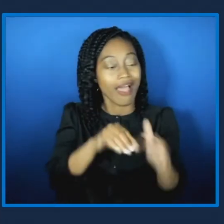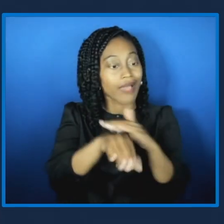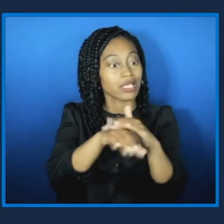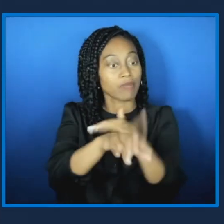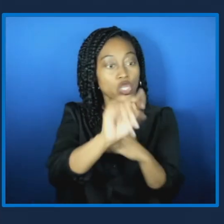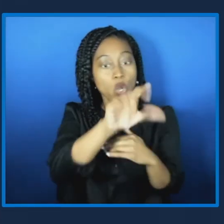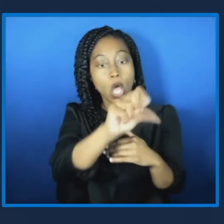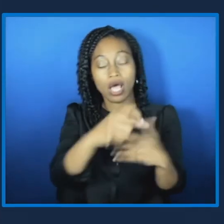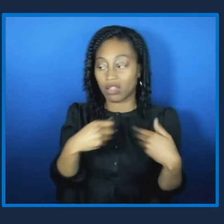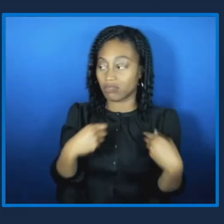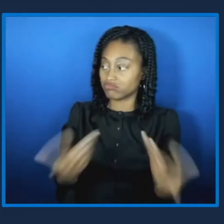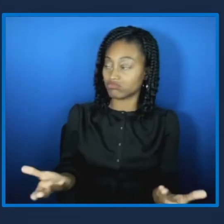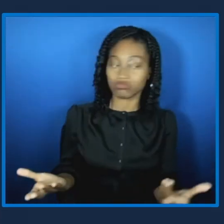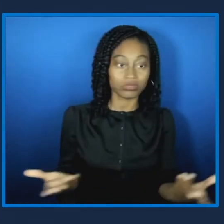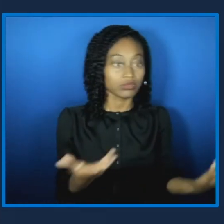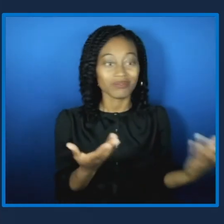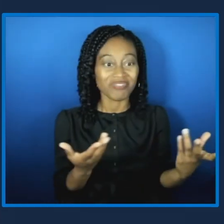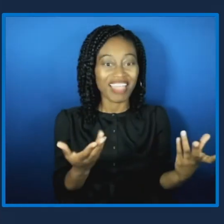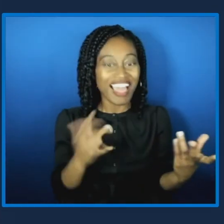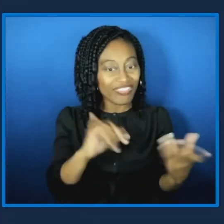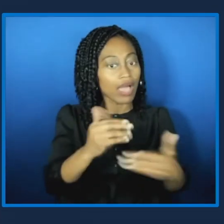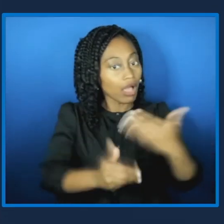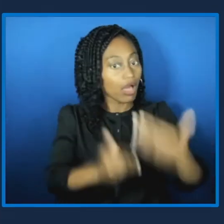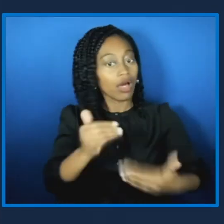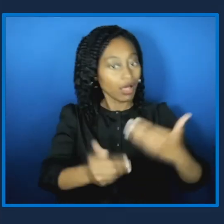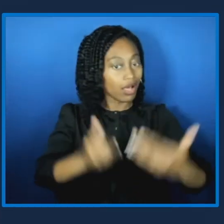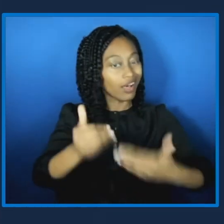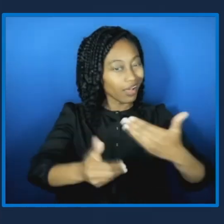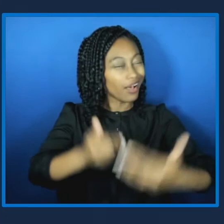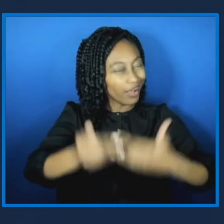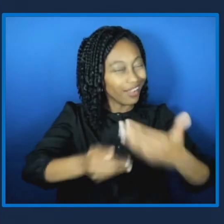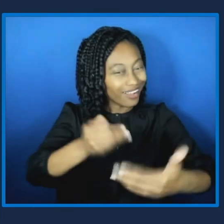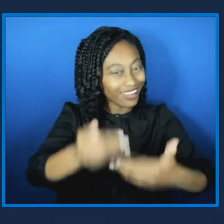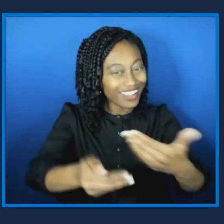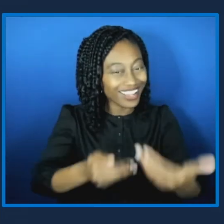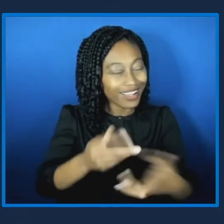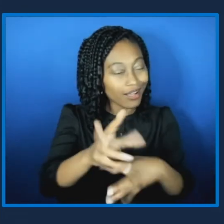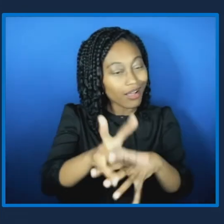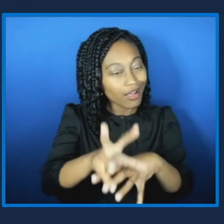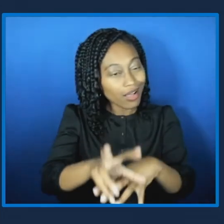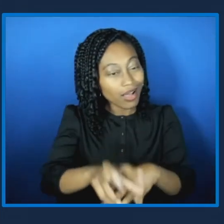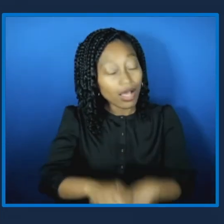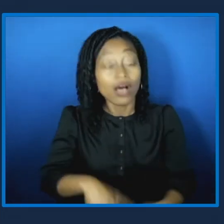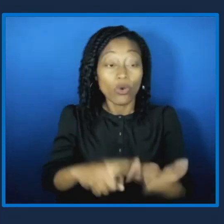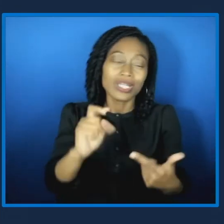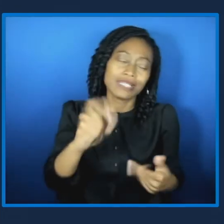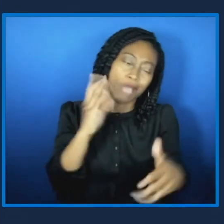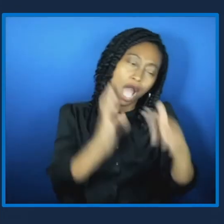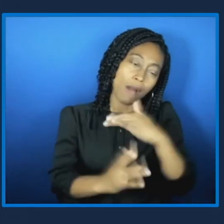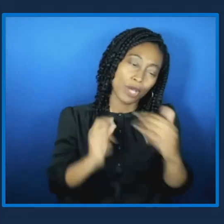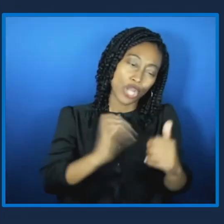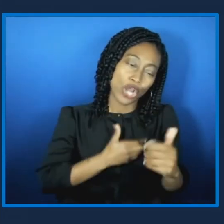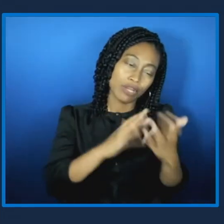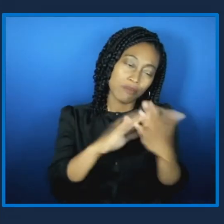And so I just think we should really be humble in our community to meet people where they are and just ask them to get started